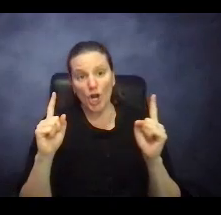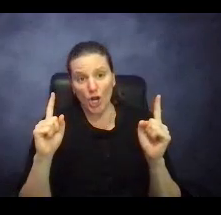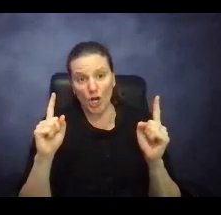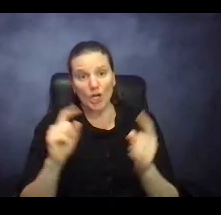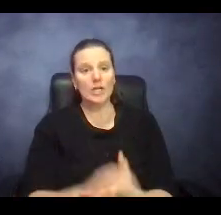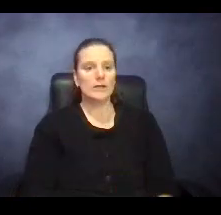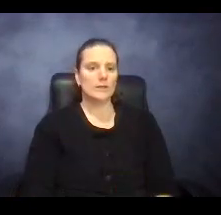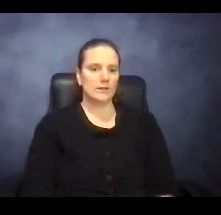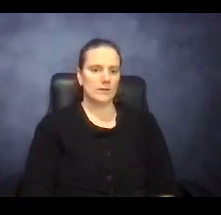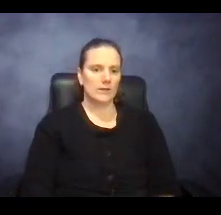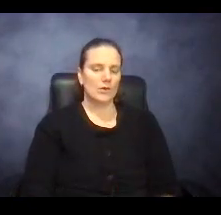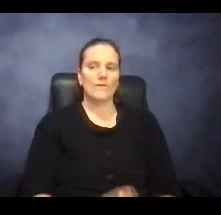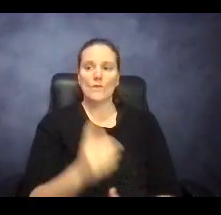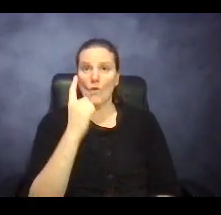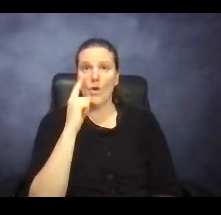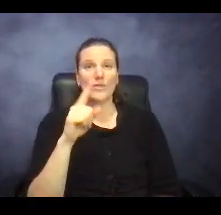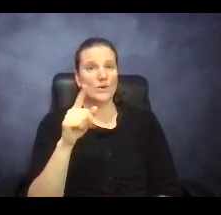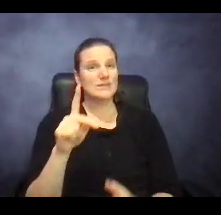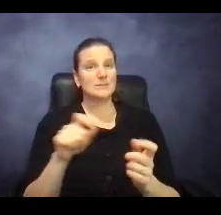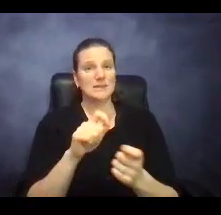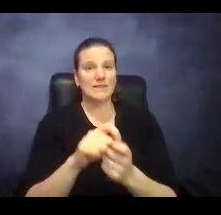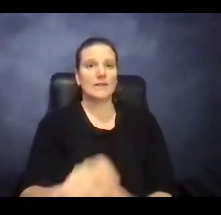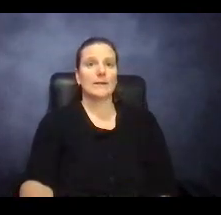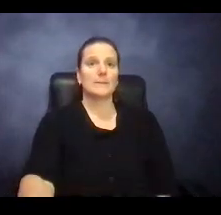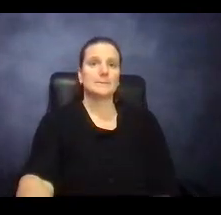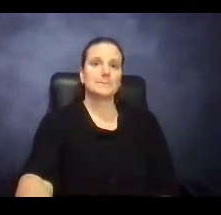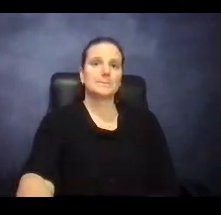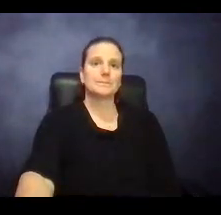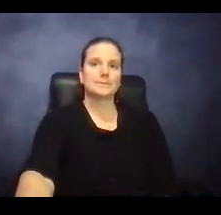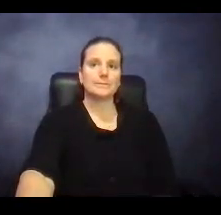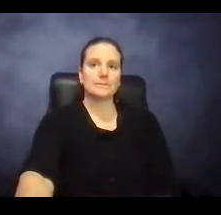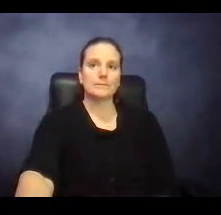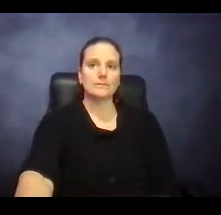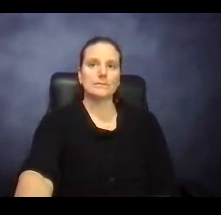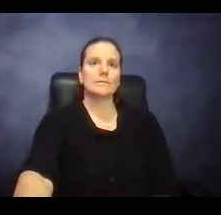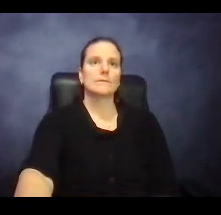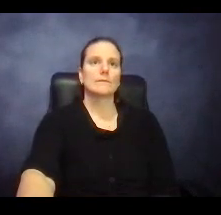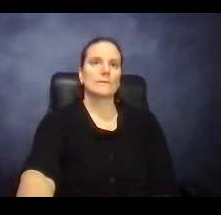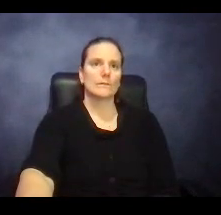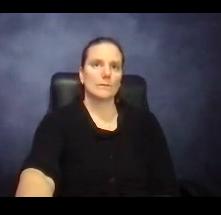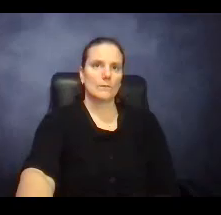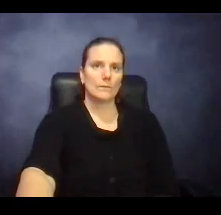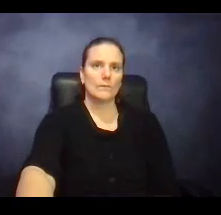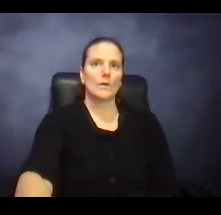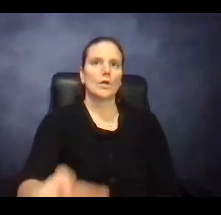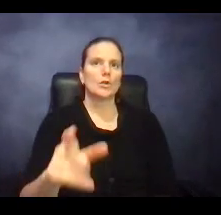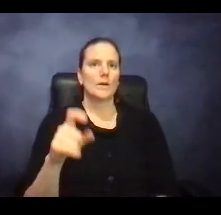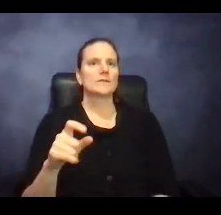for these things specifically. So to stabilize blood sugar and cortisol levels, you got to eat regularly throughout the day. I mean, my patients get so sick of me saying this,